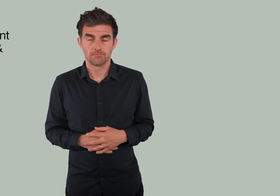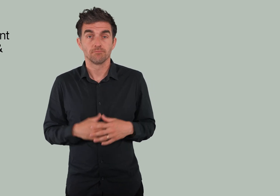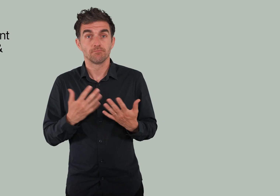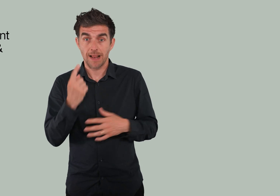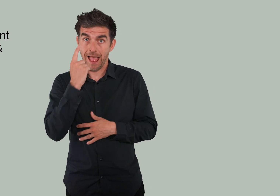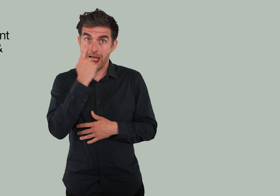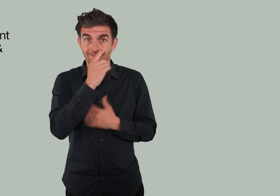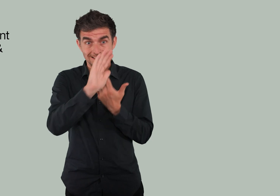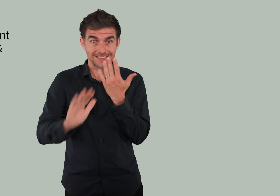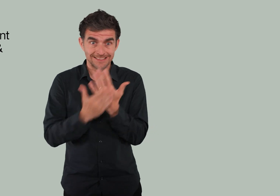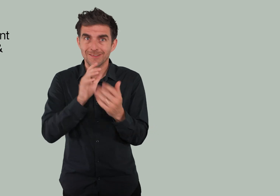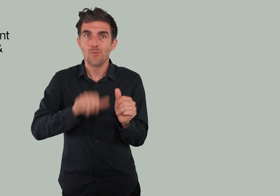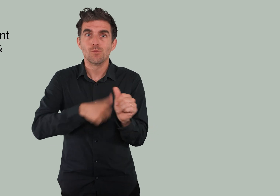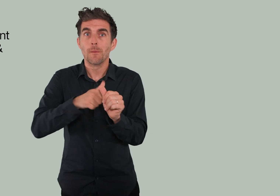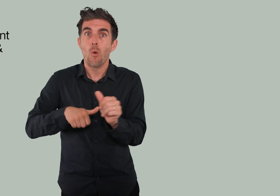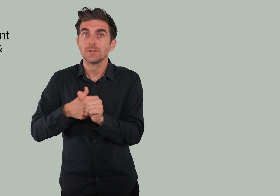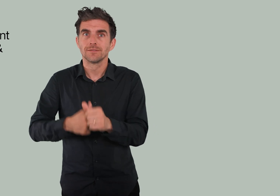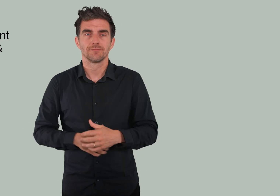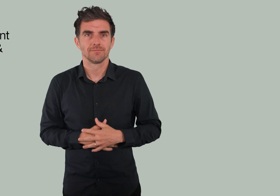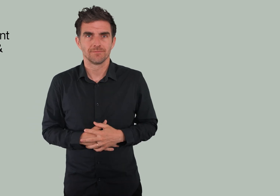Supporting evidence